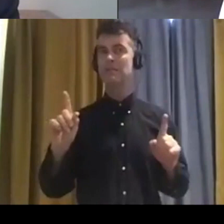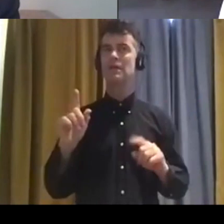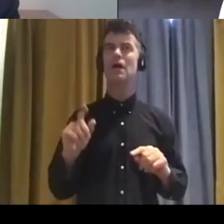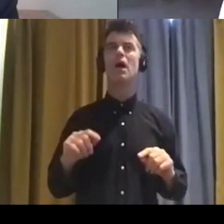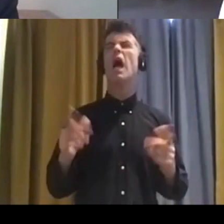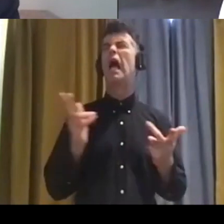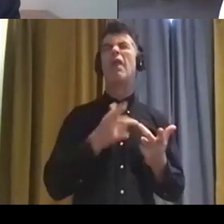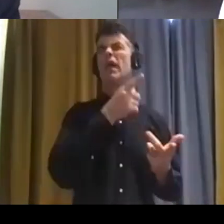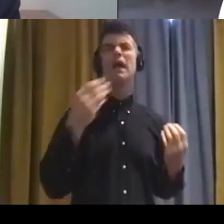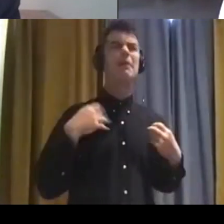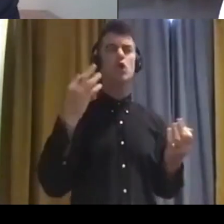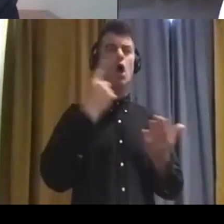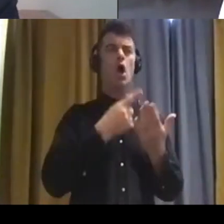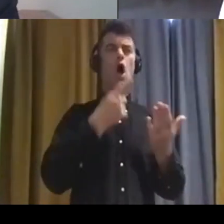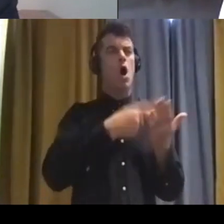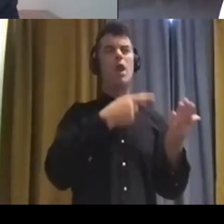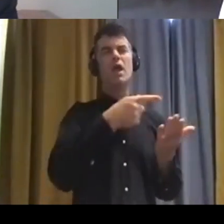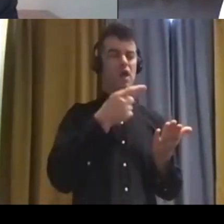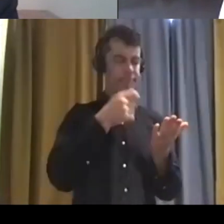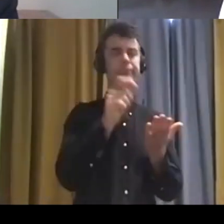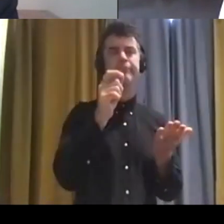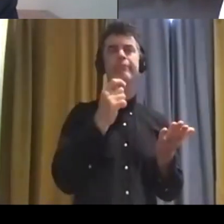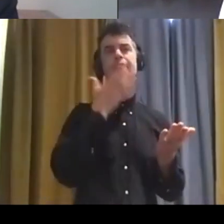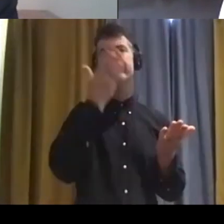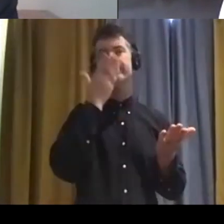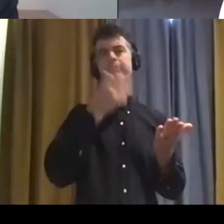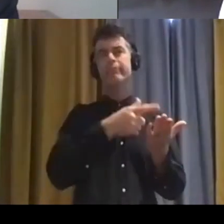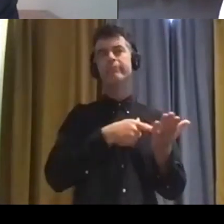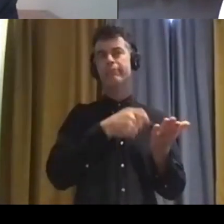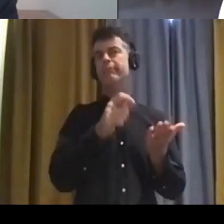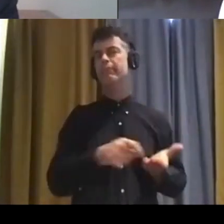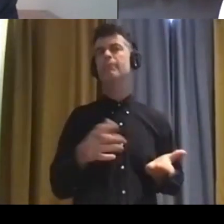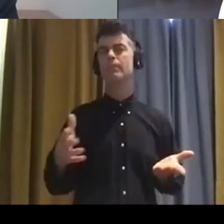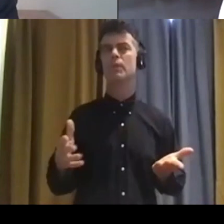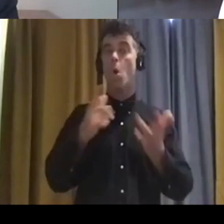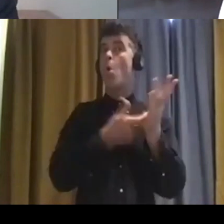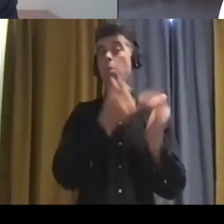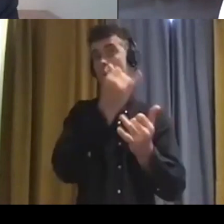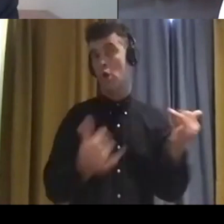or going through the motions or perhaps even worse, and in the last 12 months there were